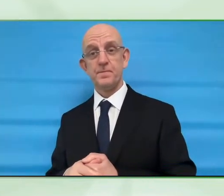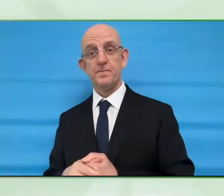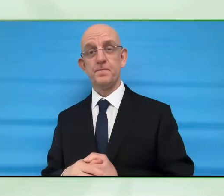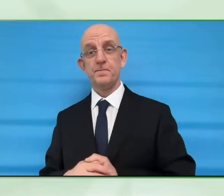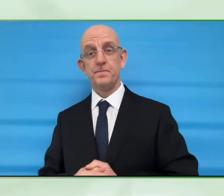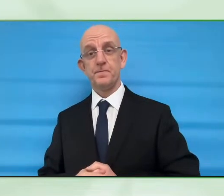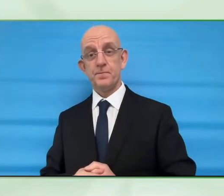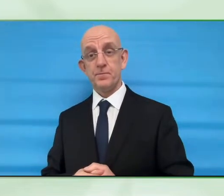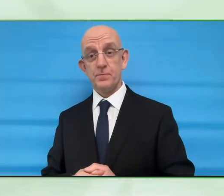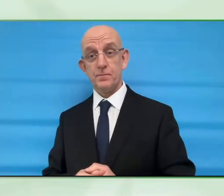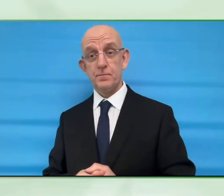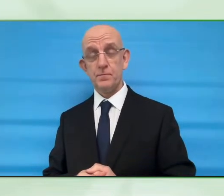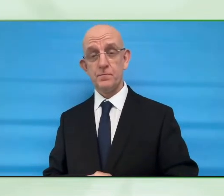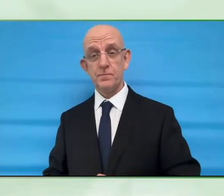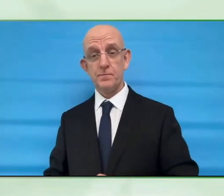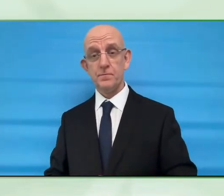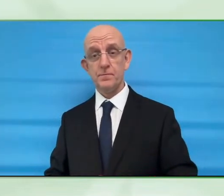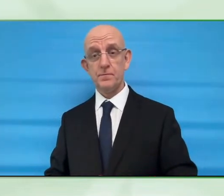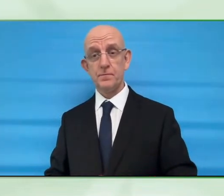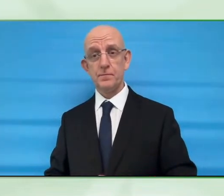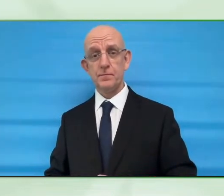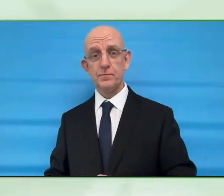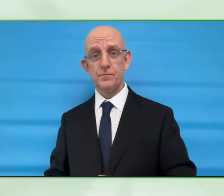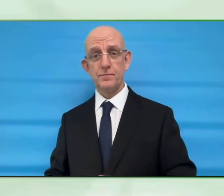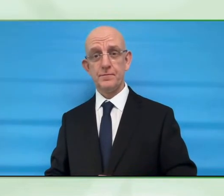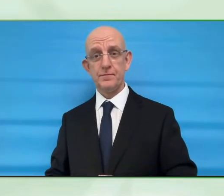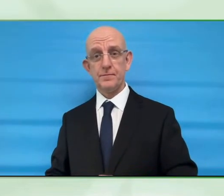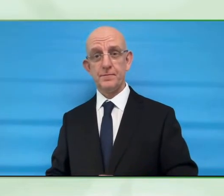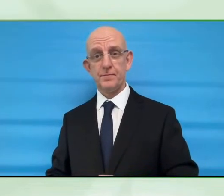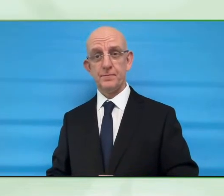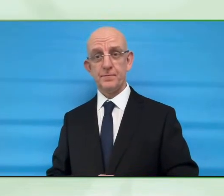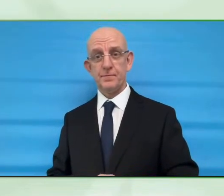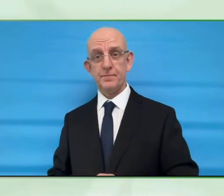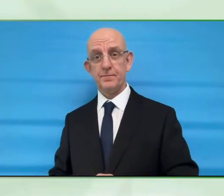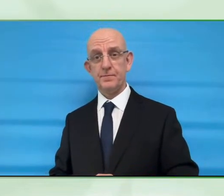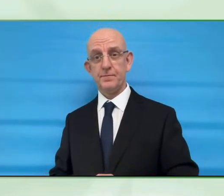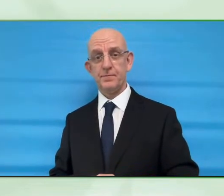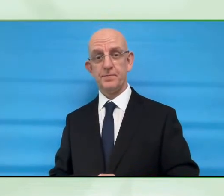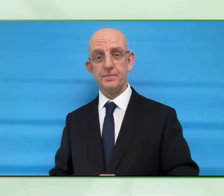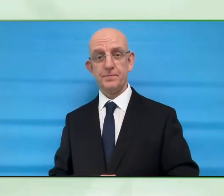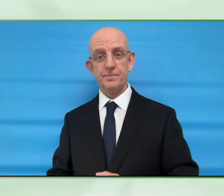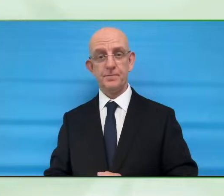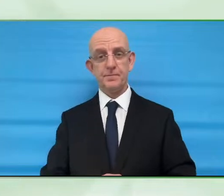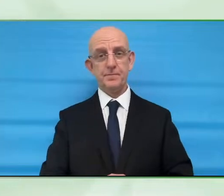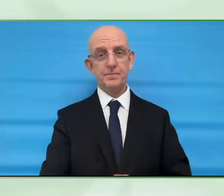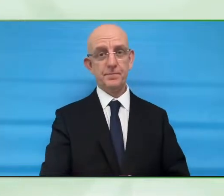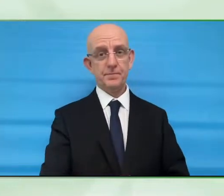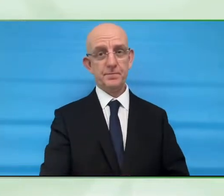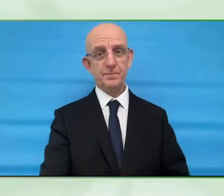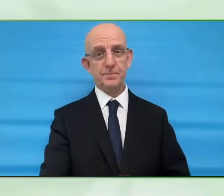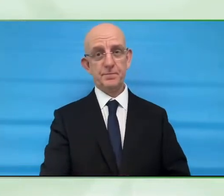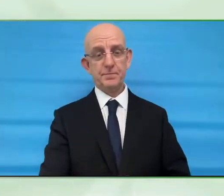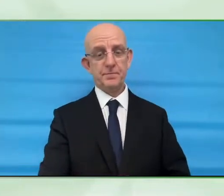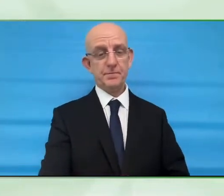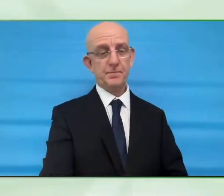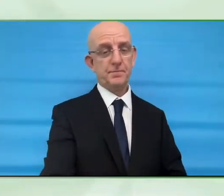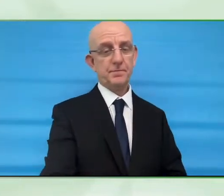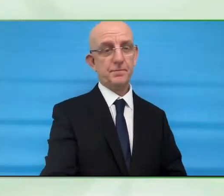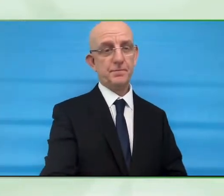But yet we know that personification itself is not really there in the scientific research. Perhaps you could tell us a bit more about why this is the case.